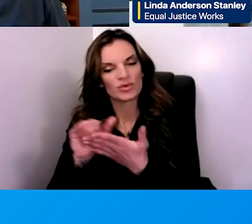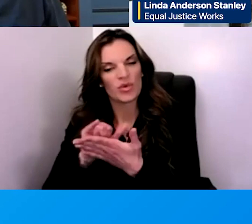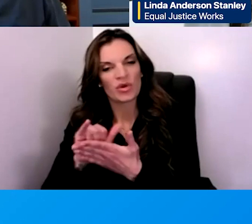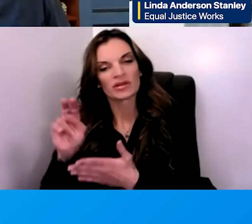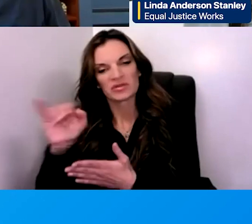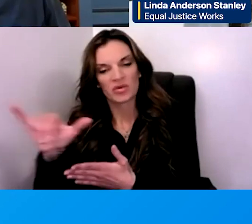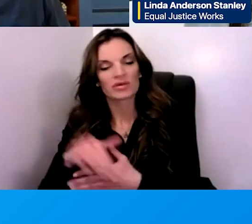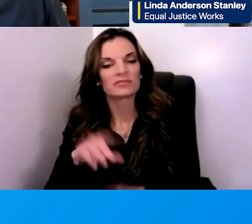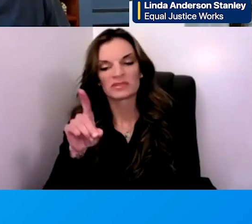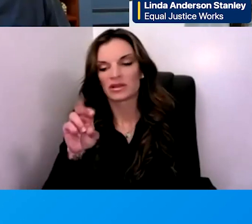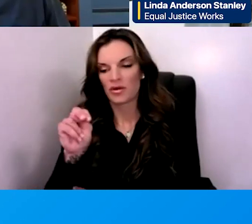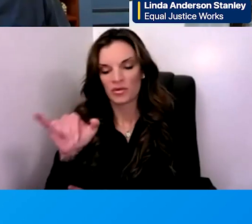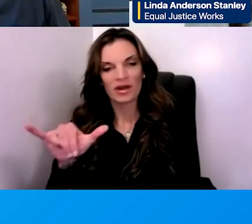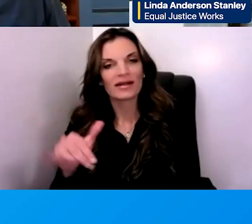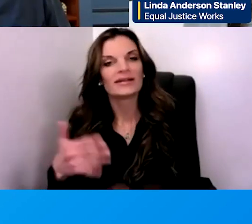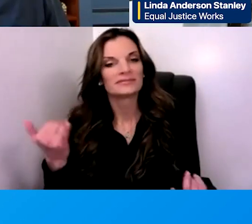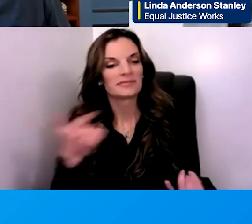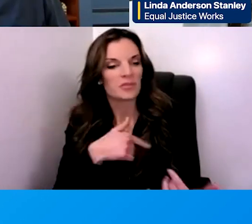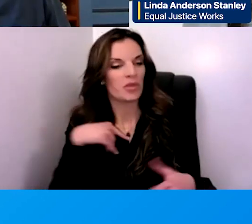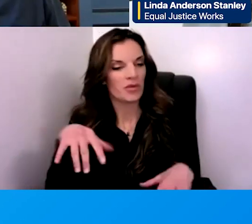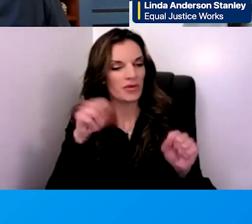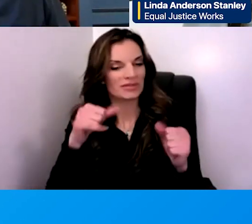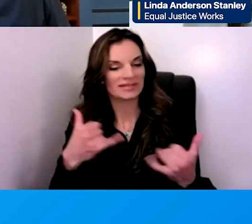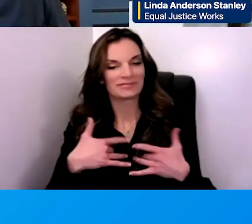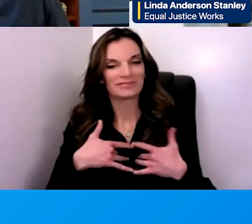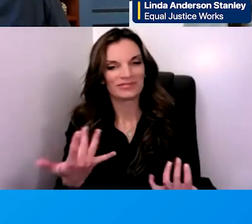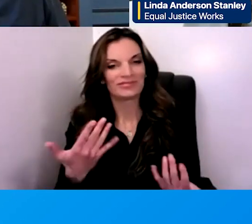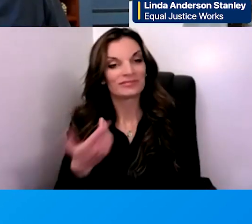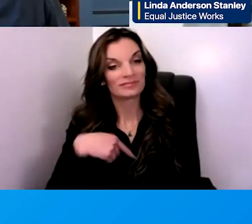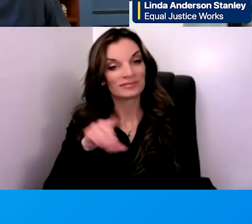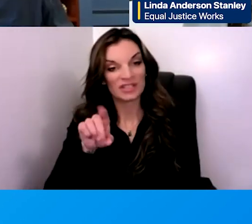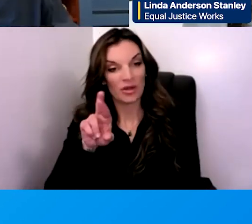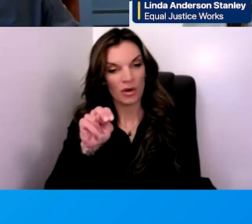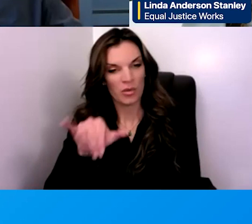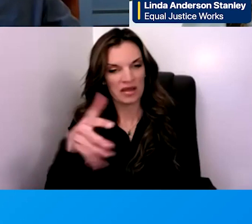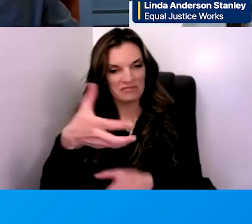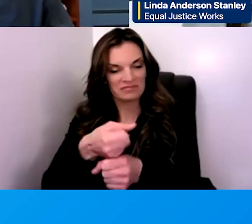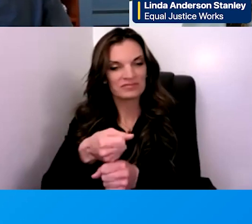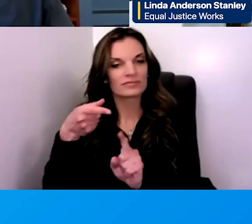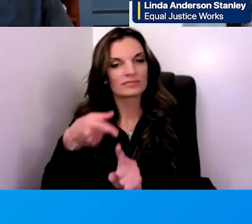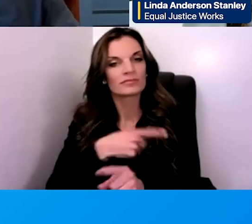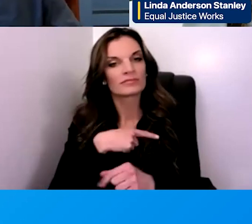New York and the host of the event and so glad we are gathered here. DRNY as we refer ourselves as the protection and advocacy